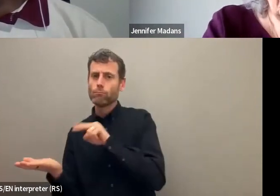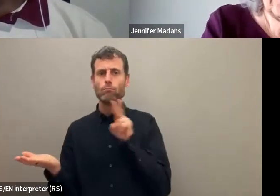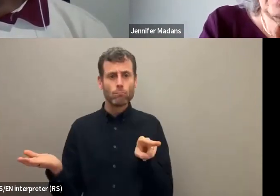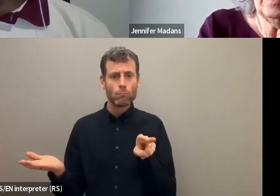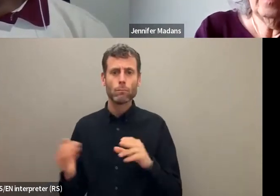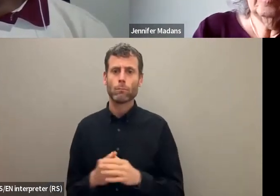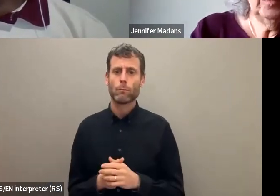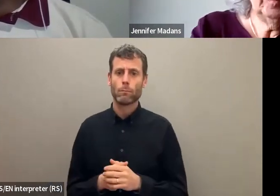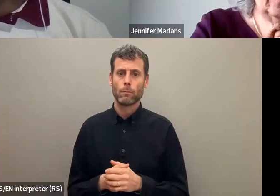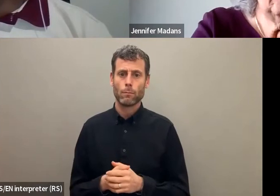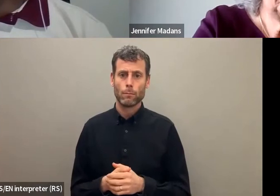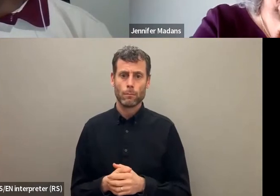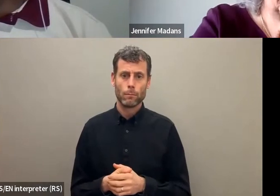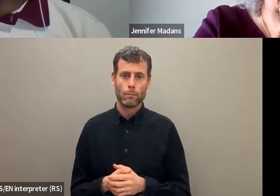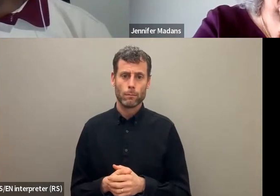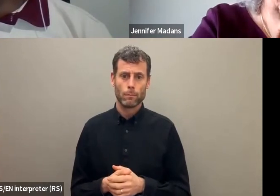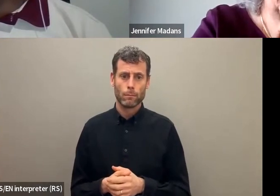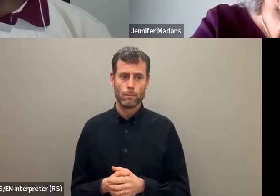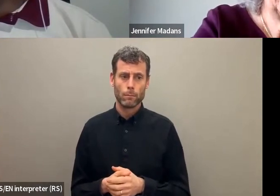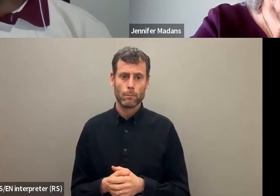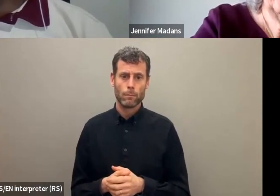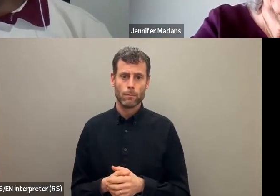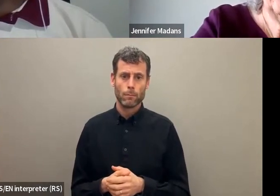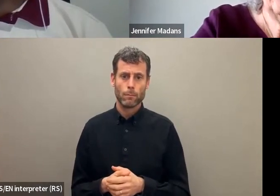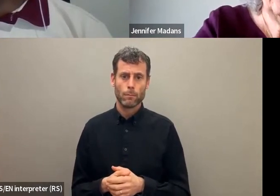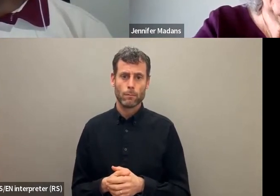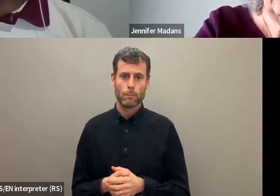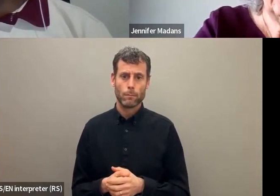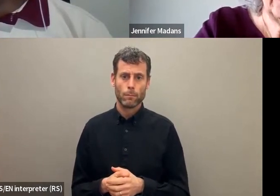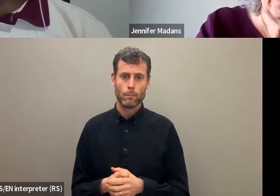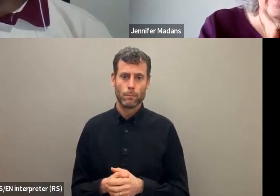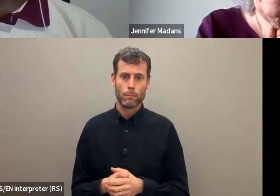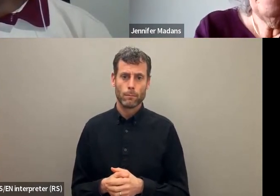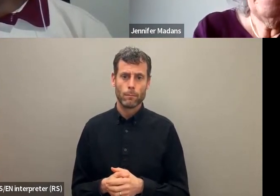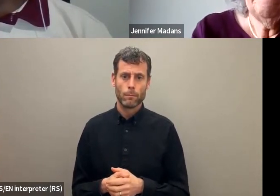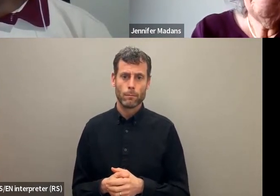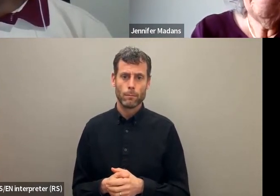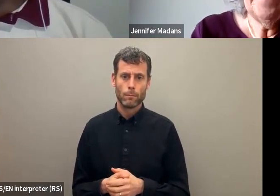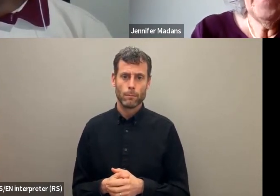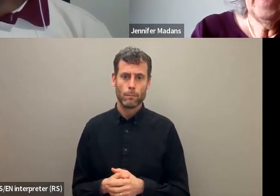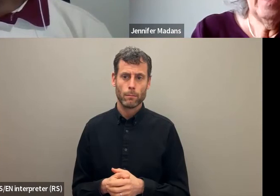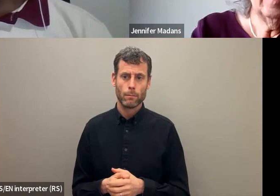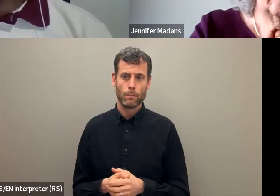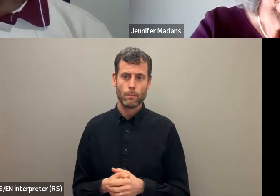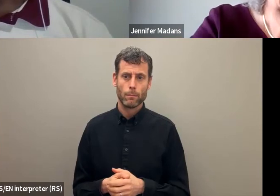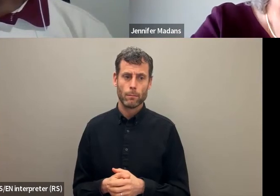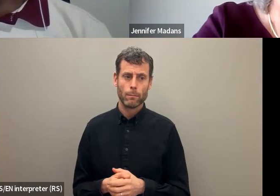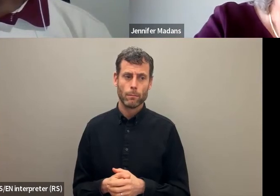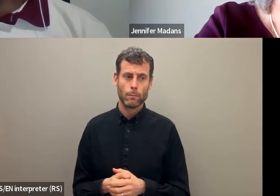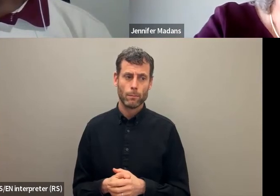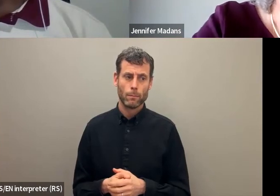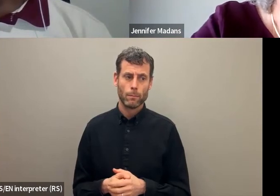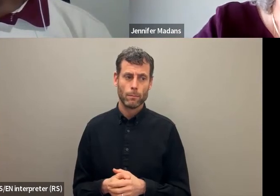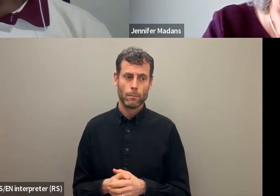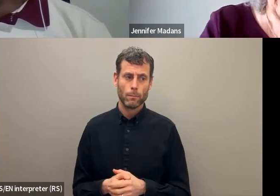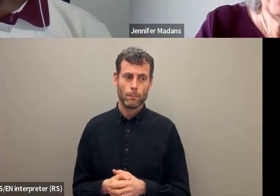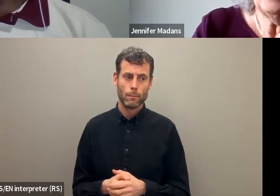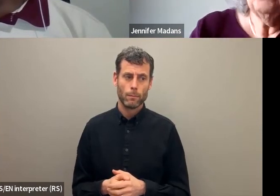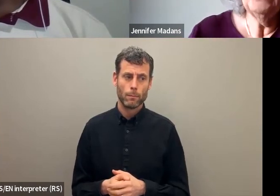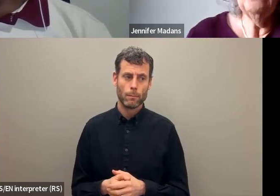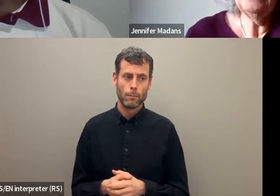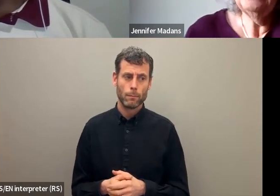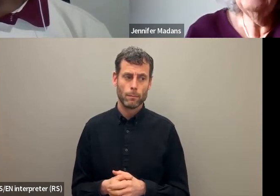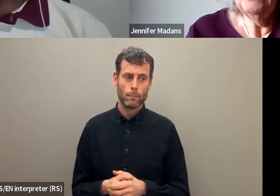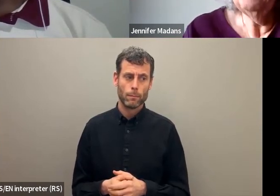Jennifer Madans: This also reduces confusion that arises when different definitions produce different results in different data collection and this really is very complicated for politicians, they have a hard time.